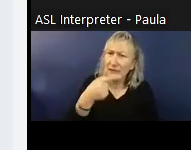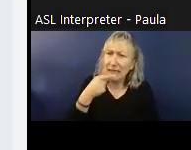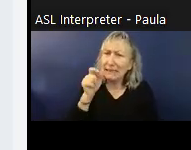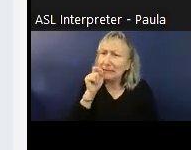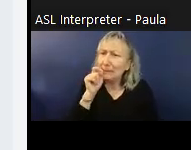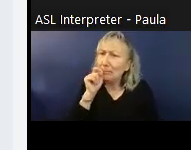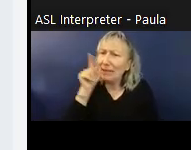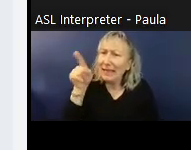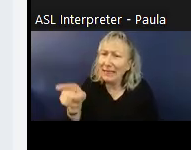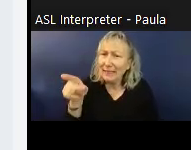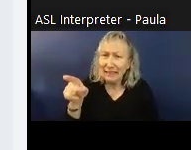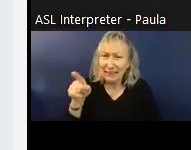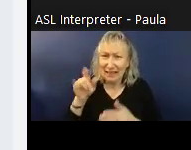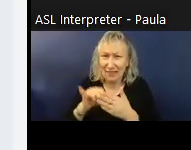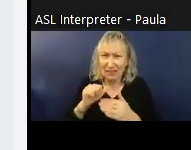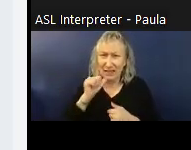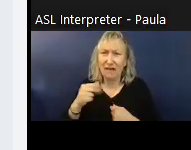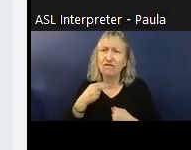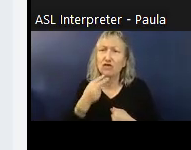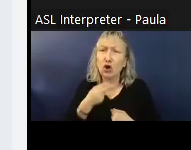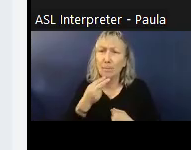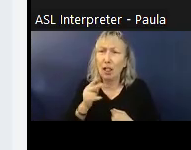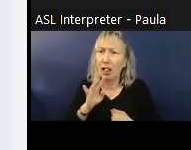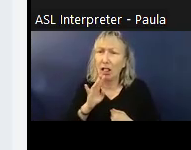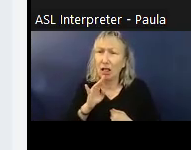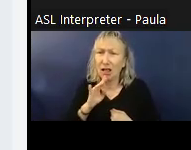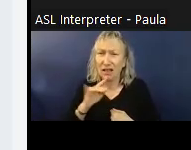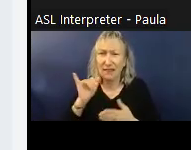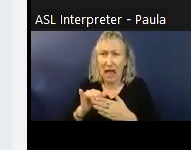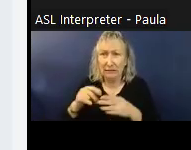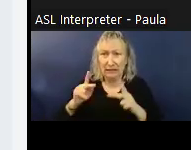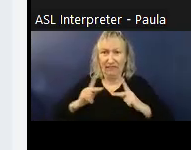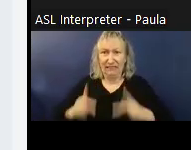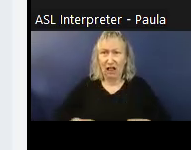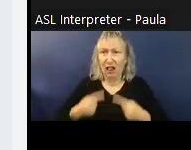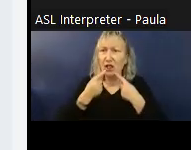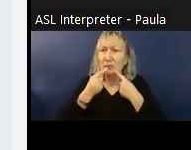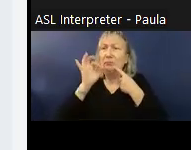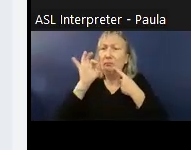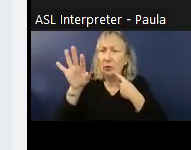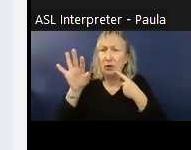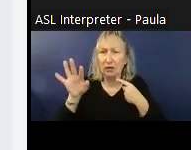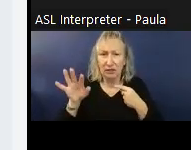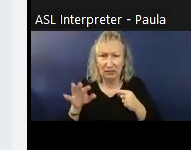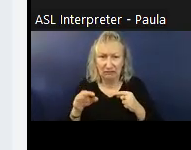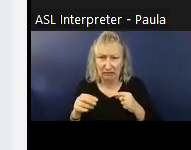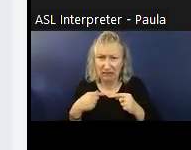actually a physical act? And I think it should belong in the physical abuse section,